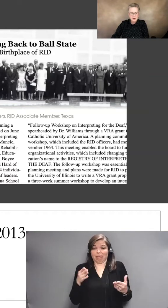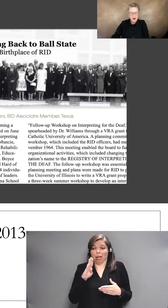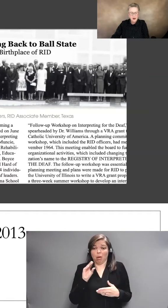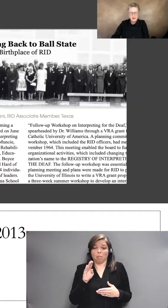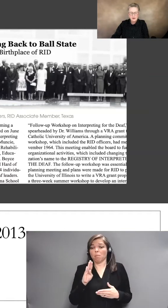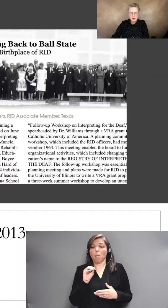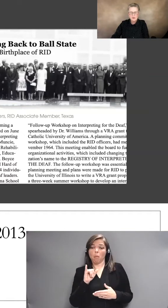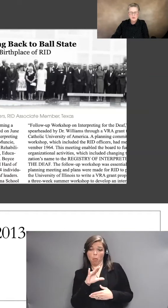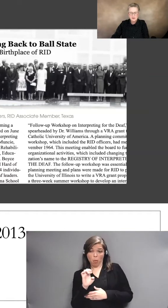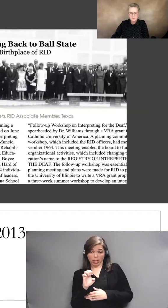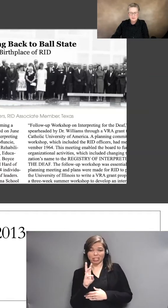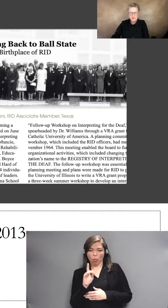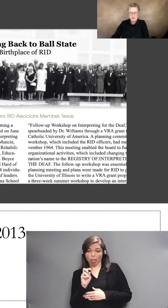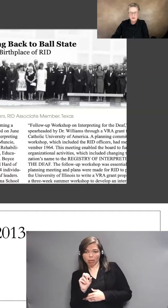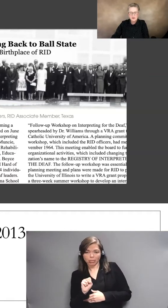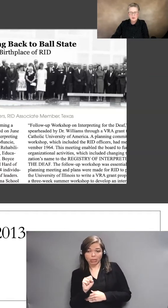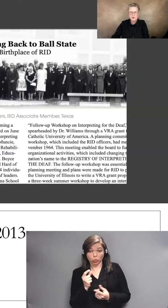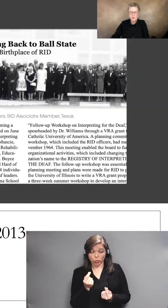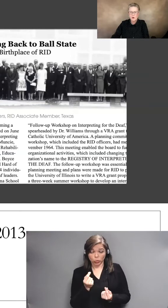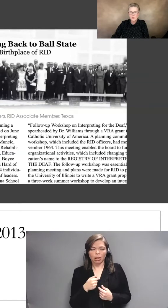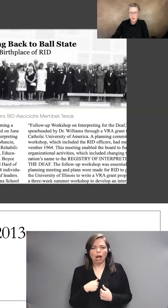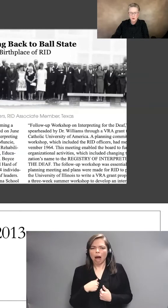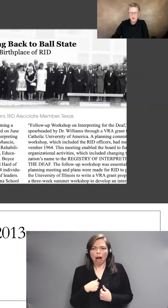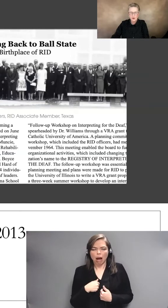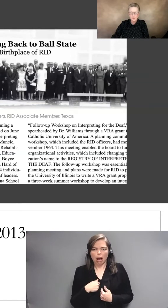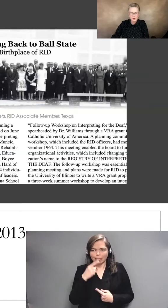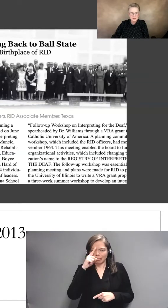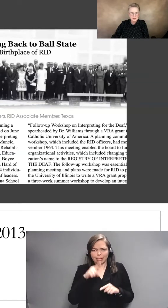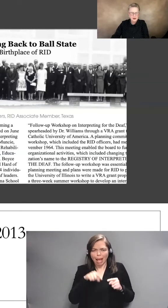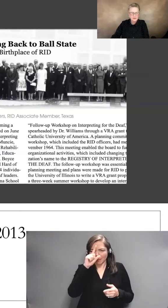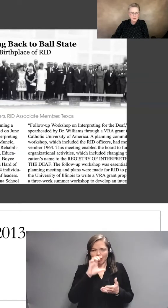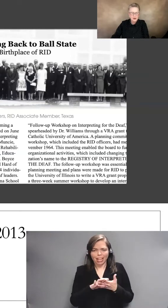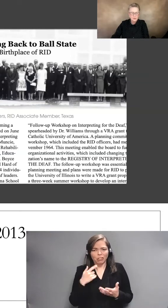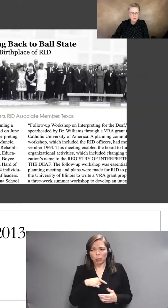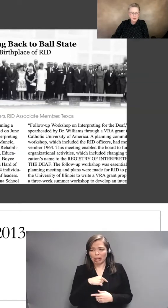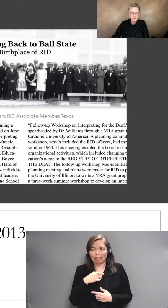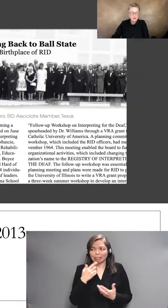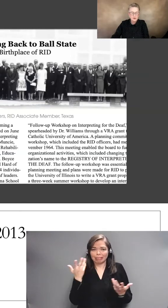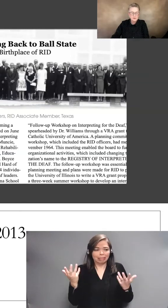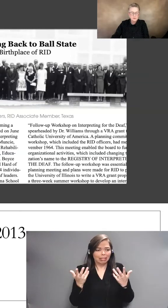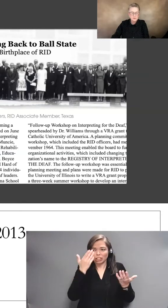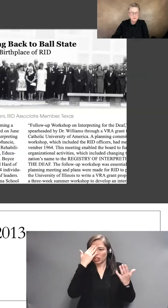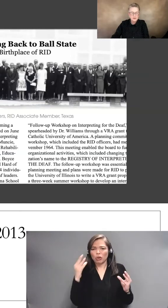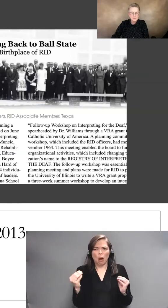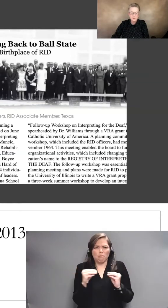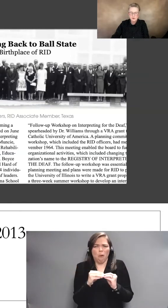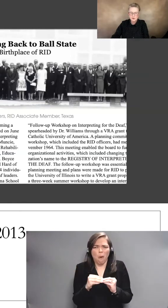I cannot believe that we don't know more about Boyce and I'm waiting for this book to be